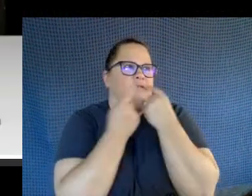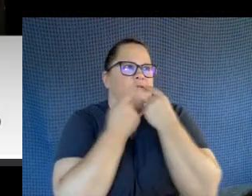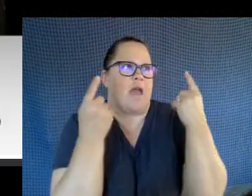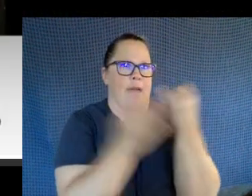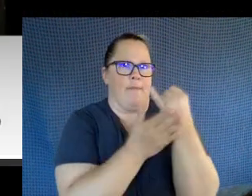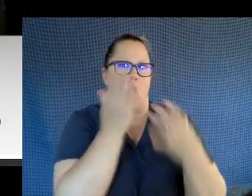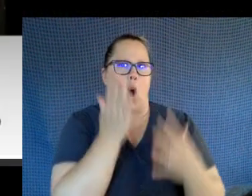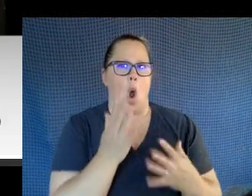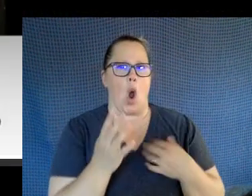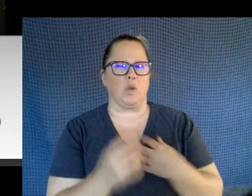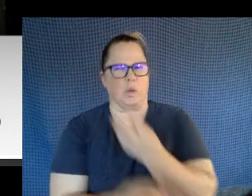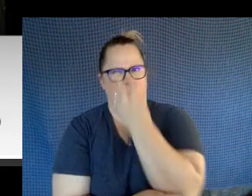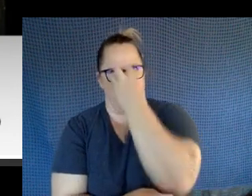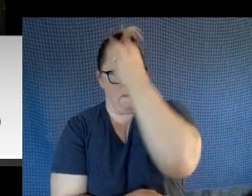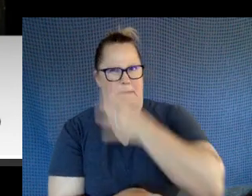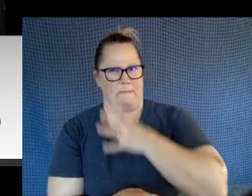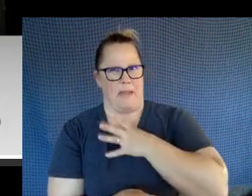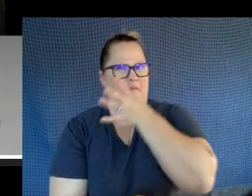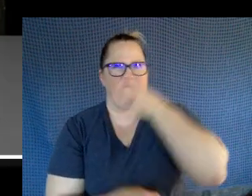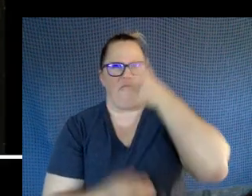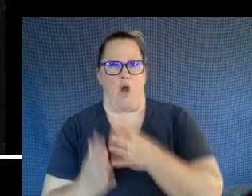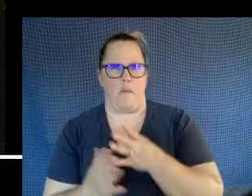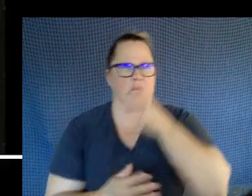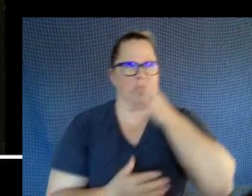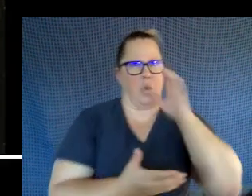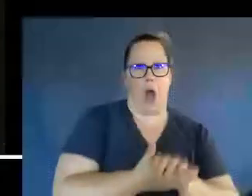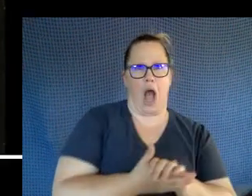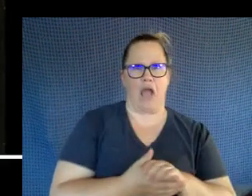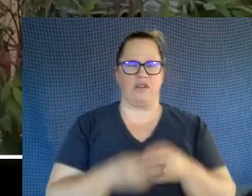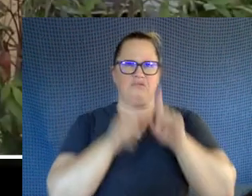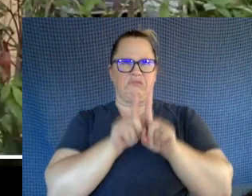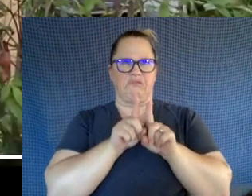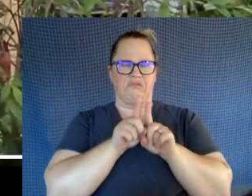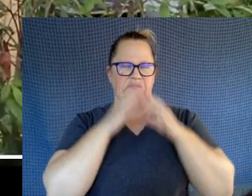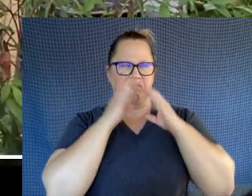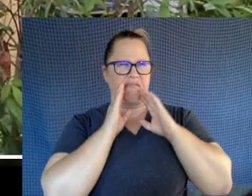farmer and his wife and they look a bit sour and dour. Done by the artist Grant